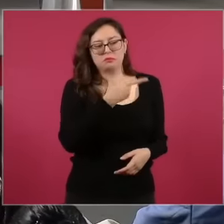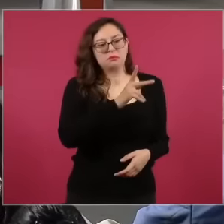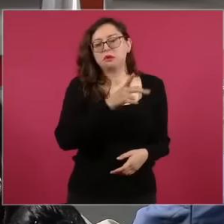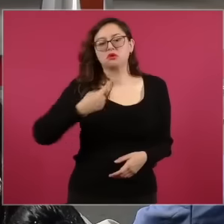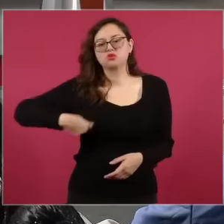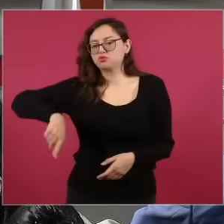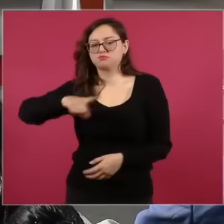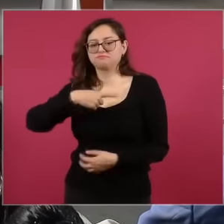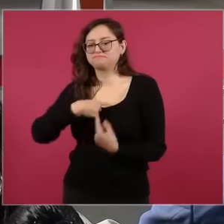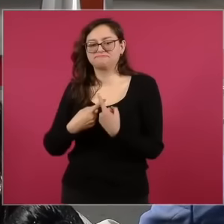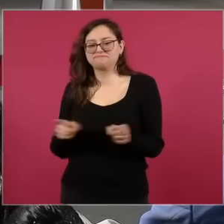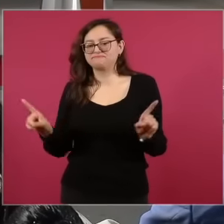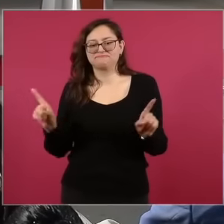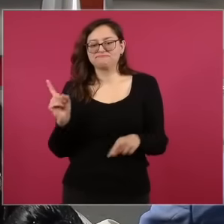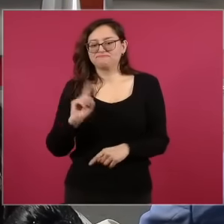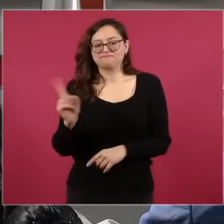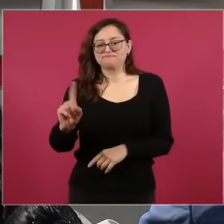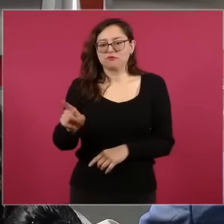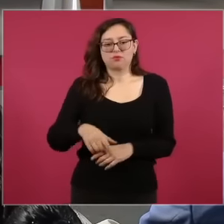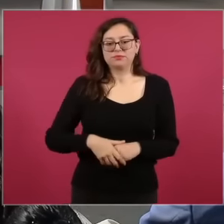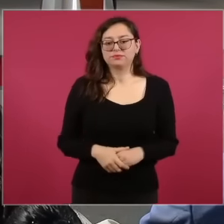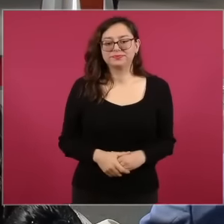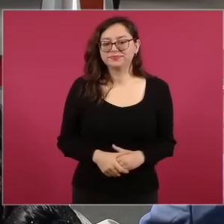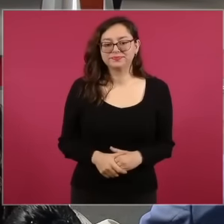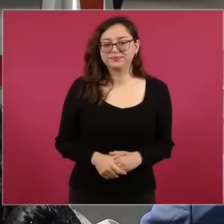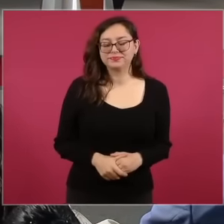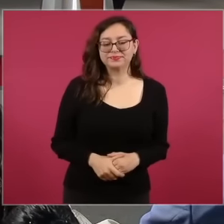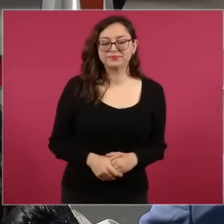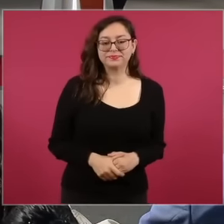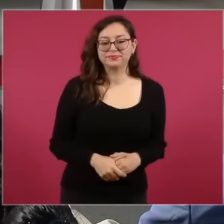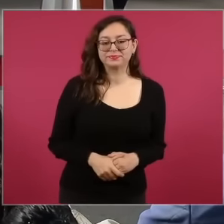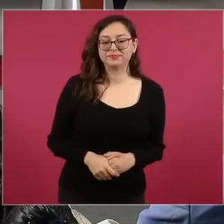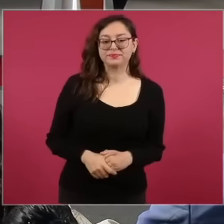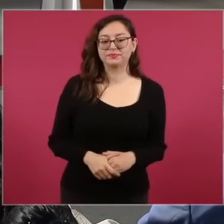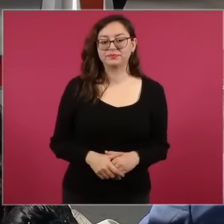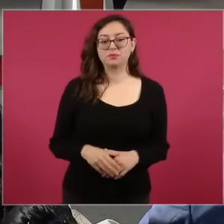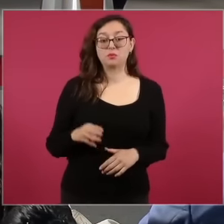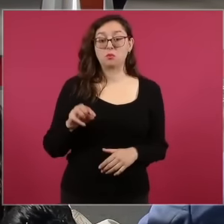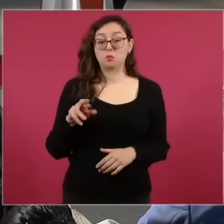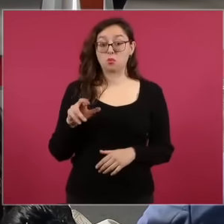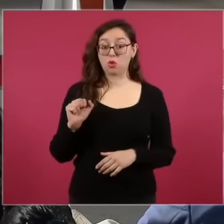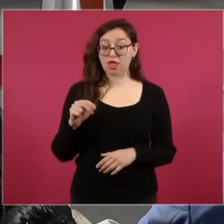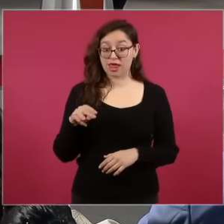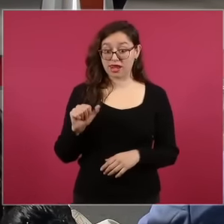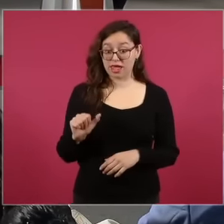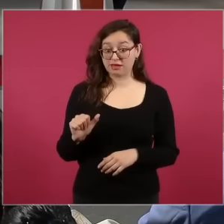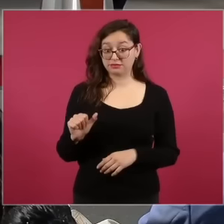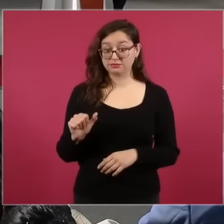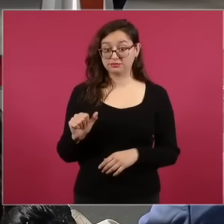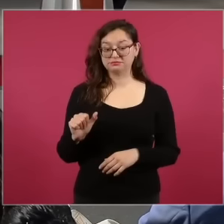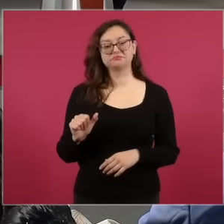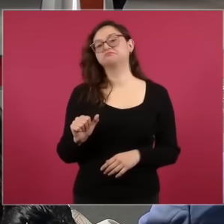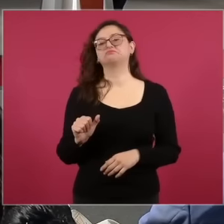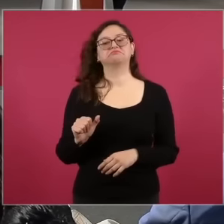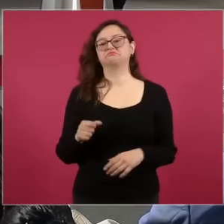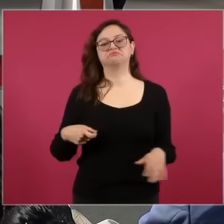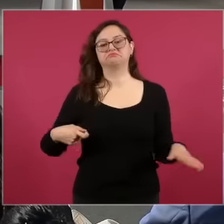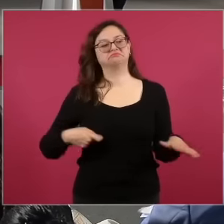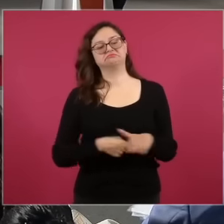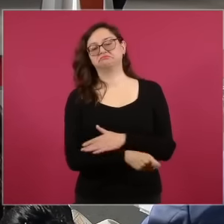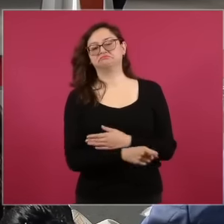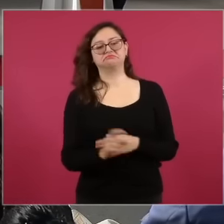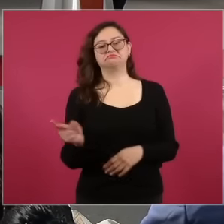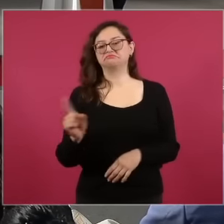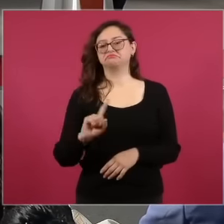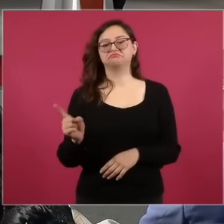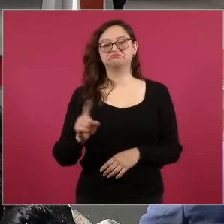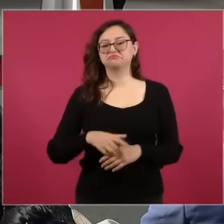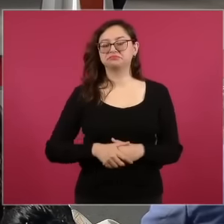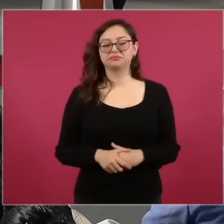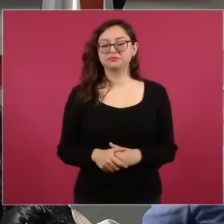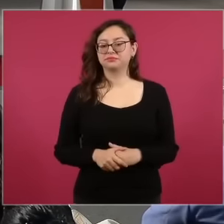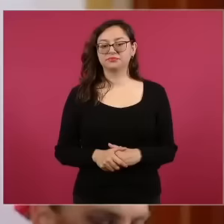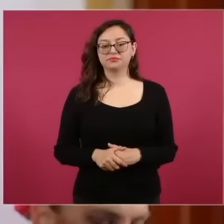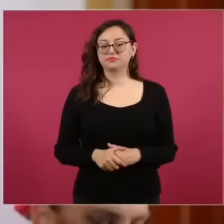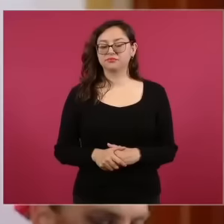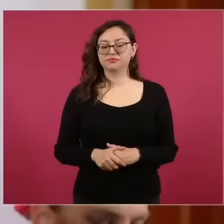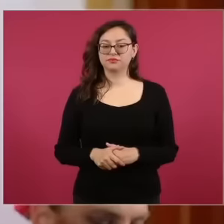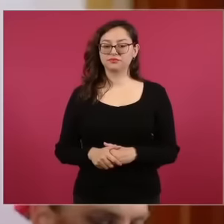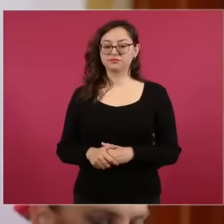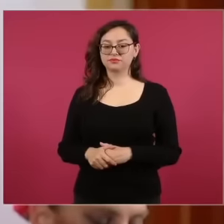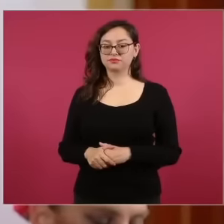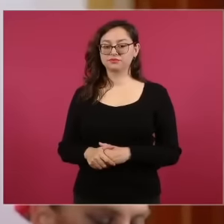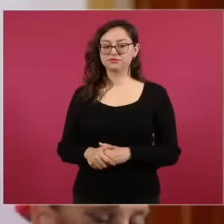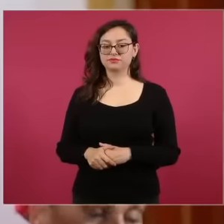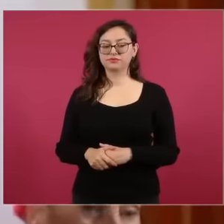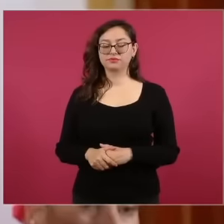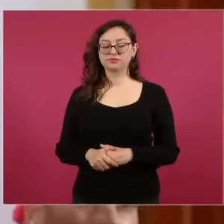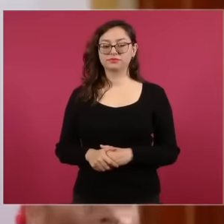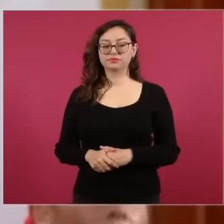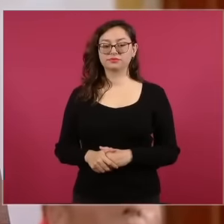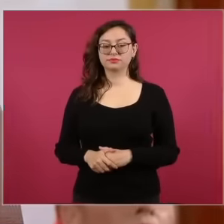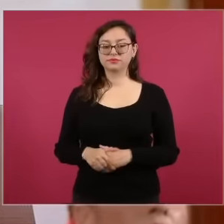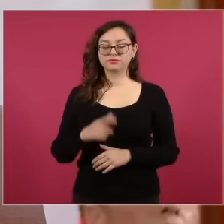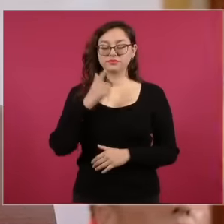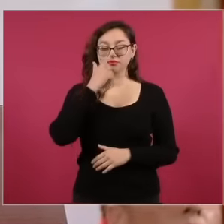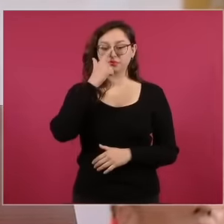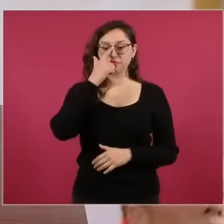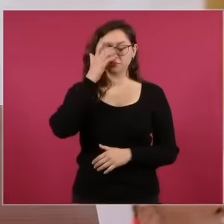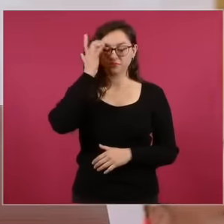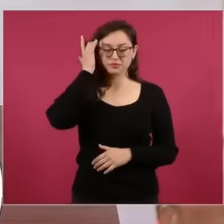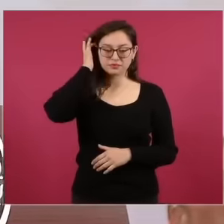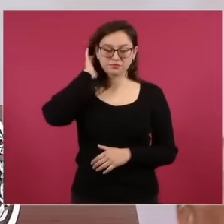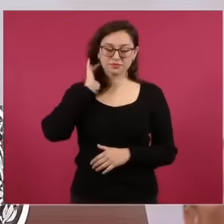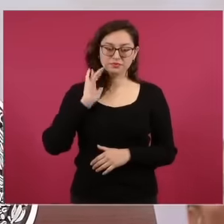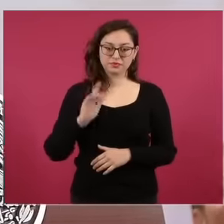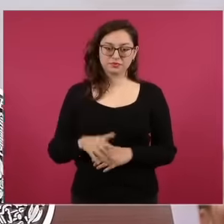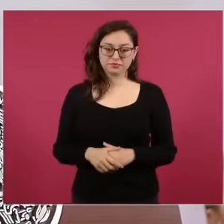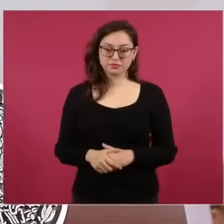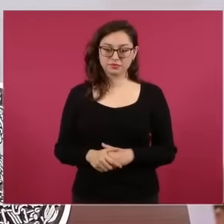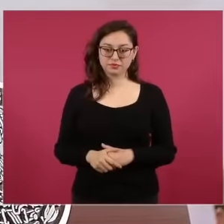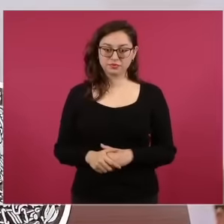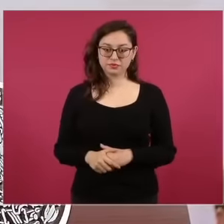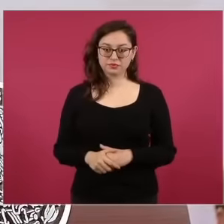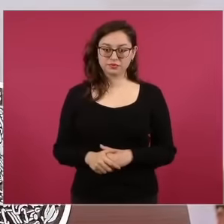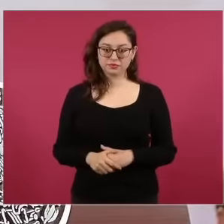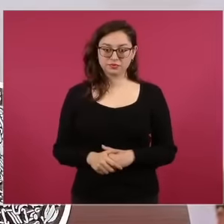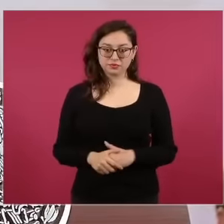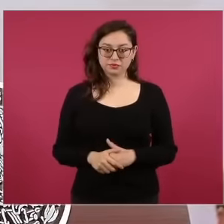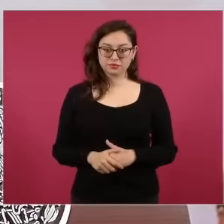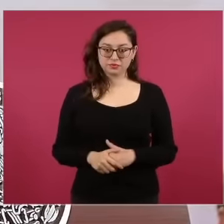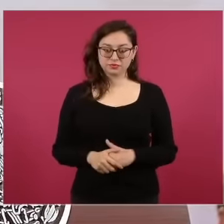not a leader of morena braza how are you supposed to see this impunity yes eh money